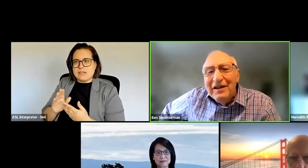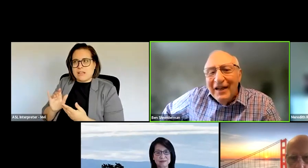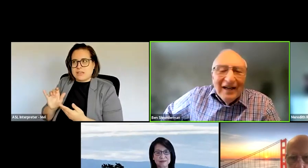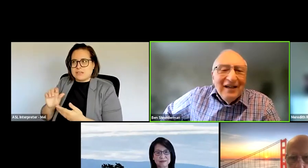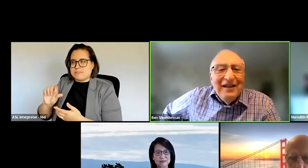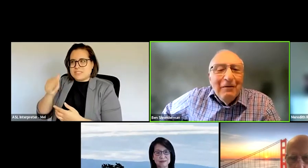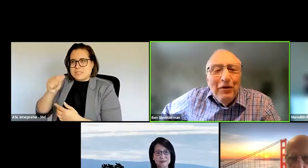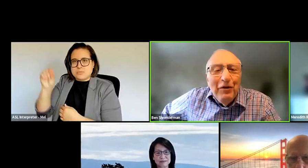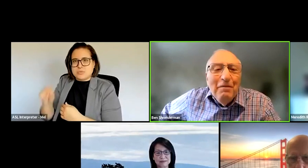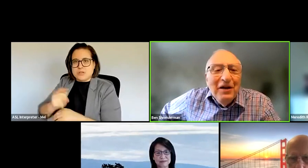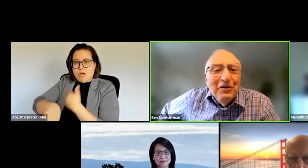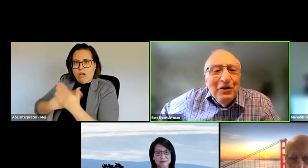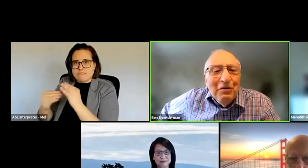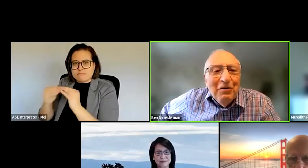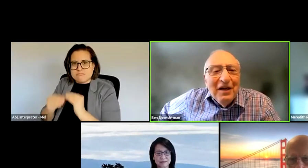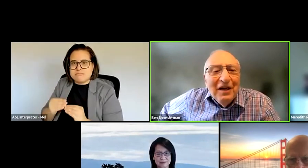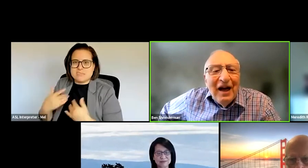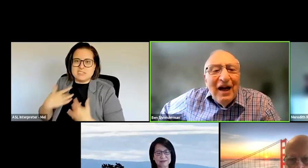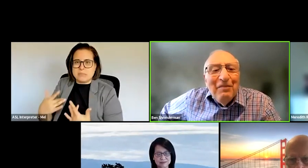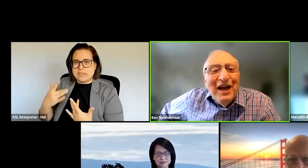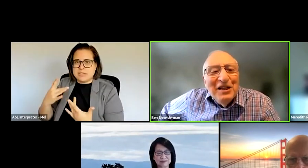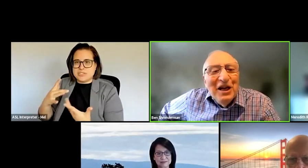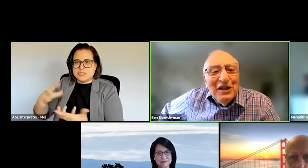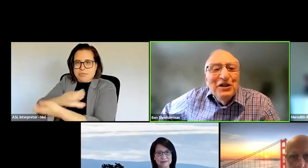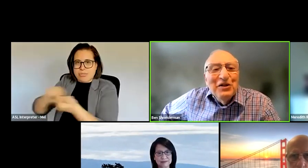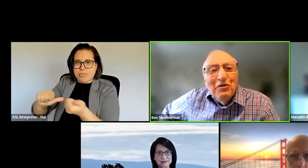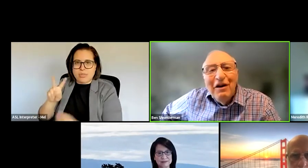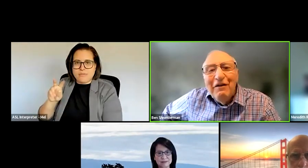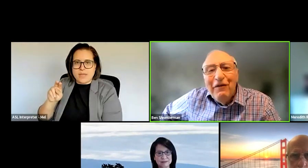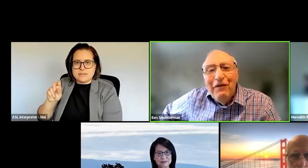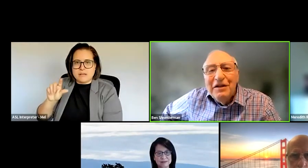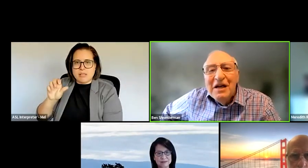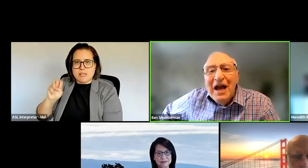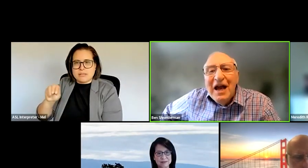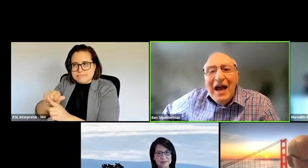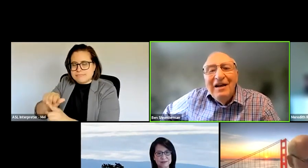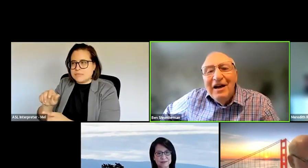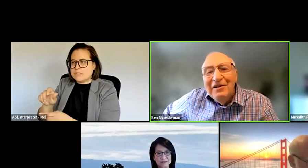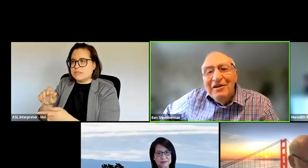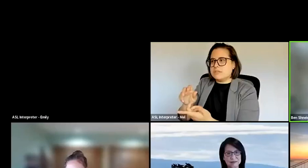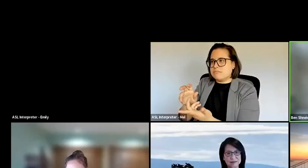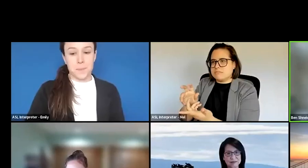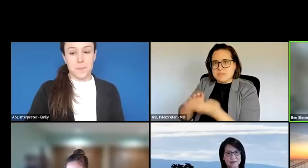they get cleaned up within a minute or two. There's such a strong force and understanding